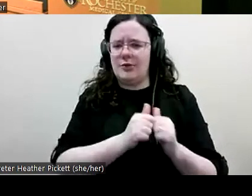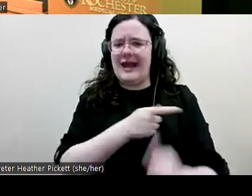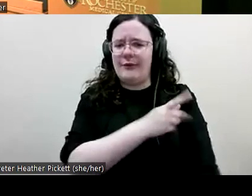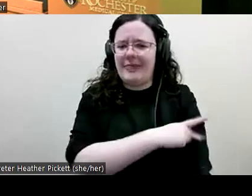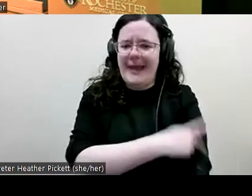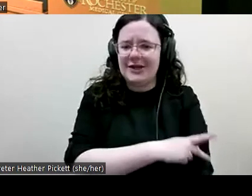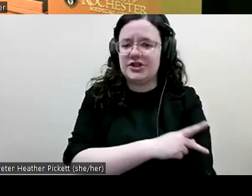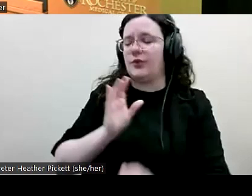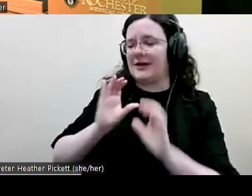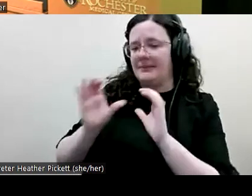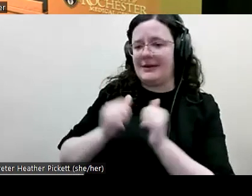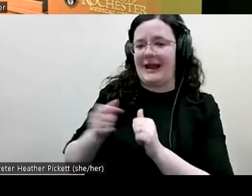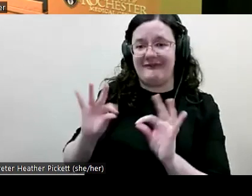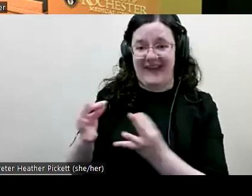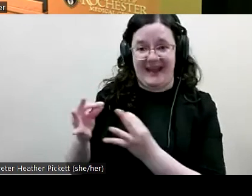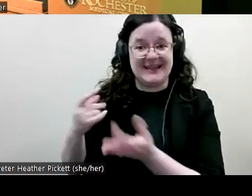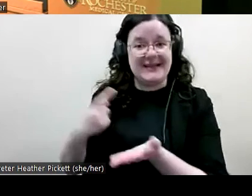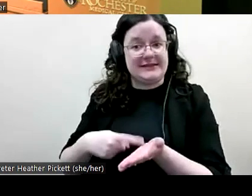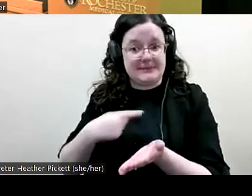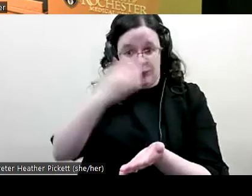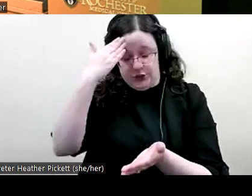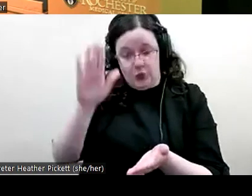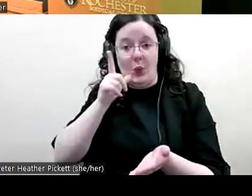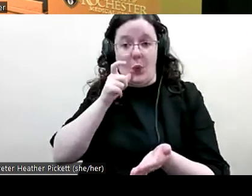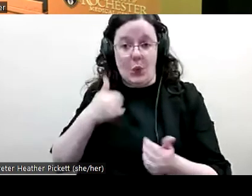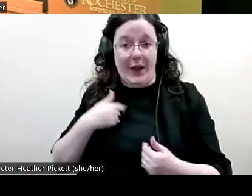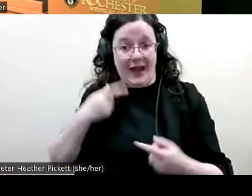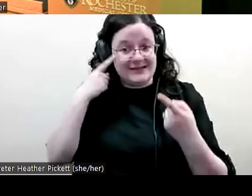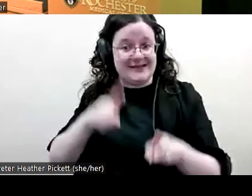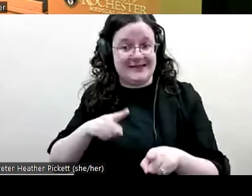sometimes who has the consent to experience those medical records so for me it's been an inadequate